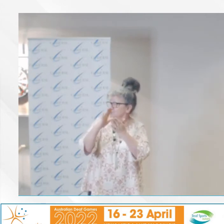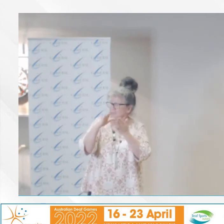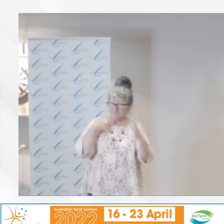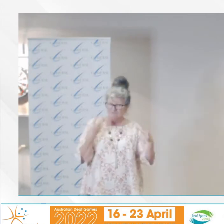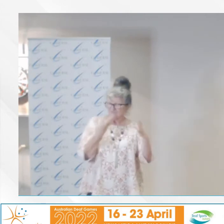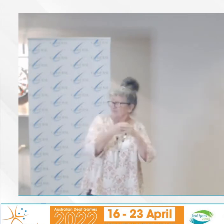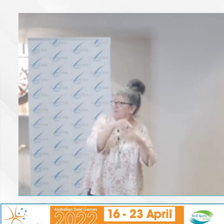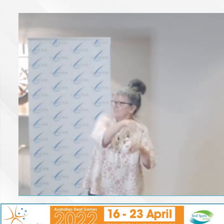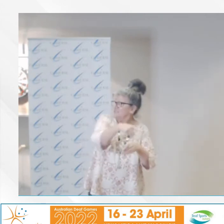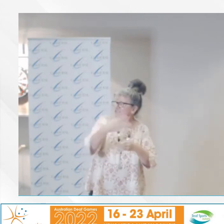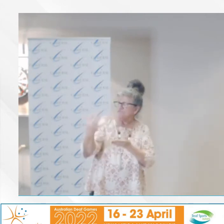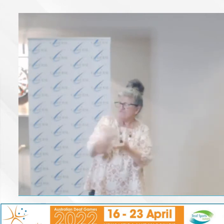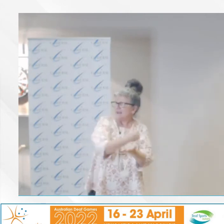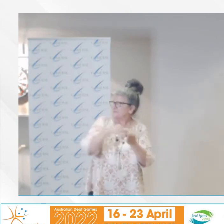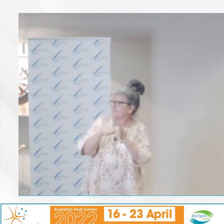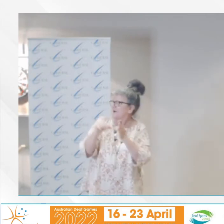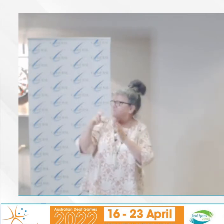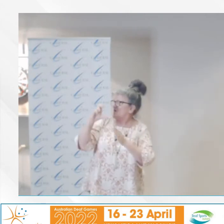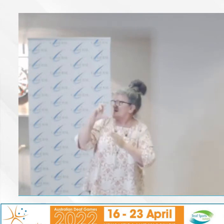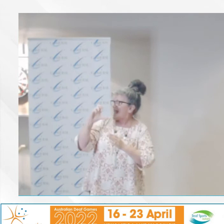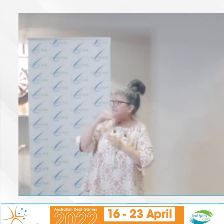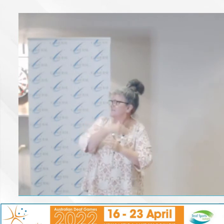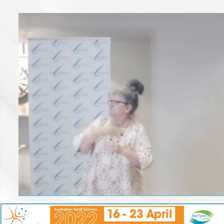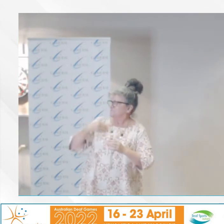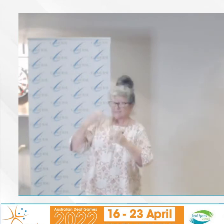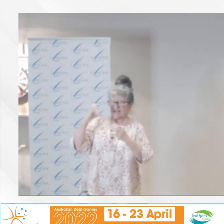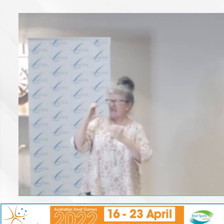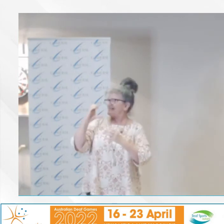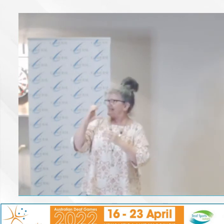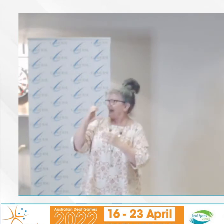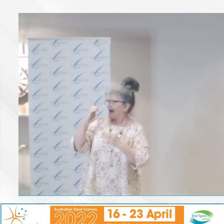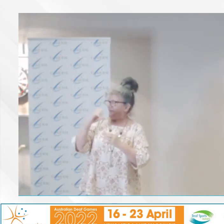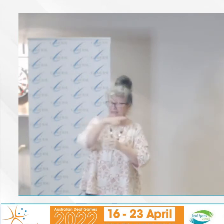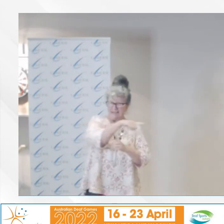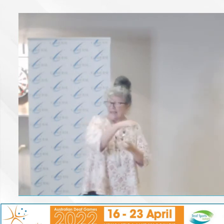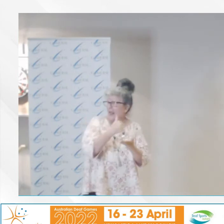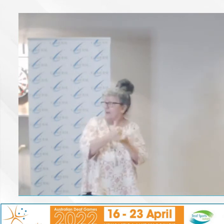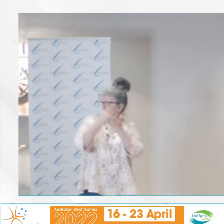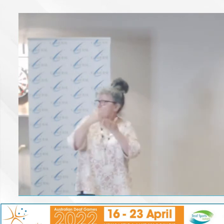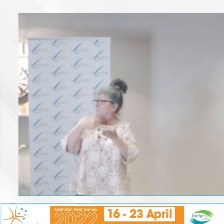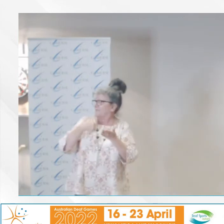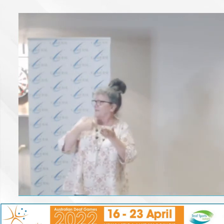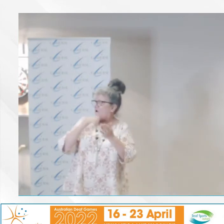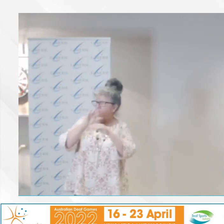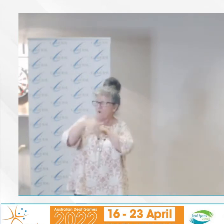his name is john church and he's involved in fundraising for breast cancer and he